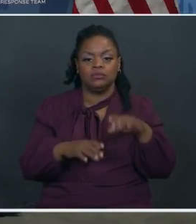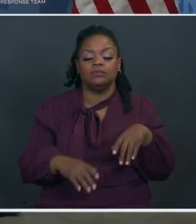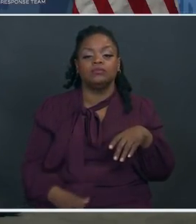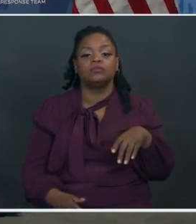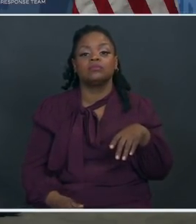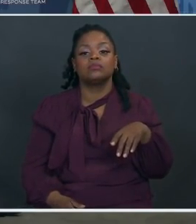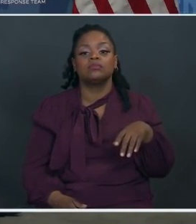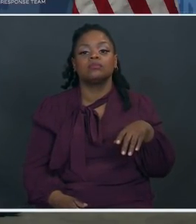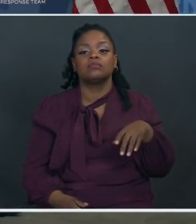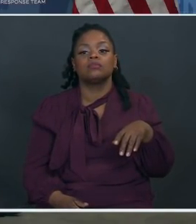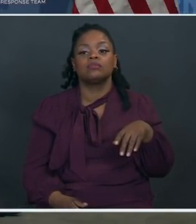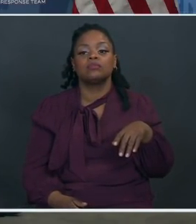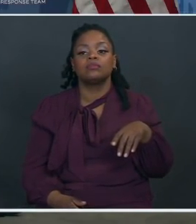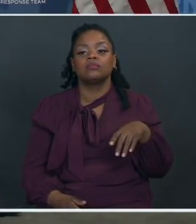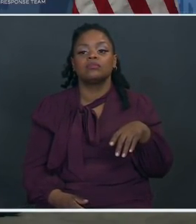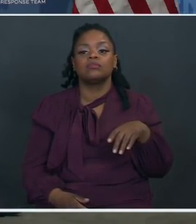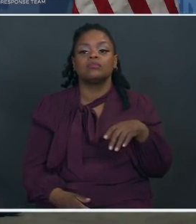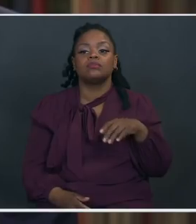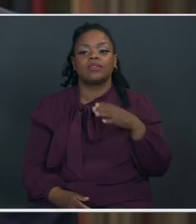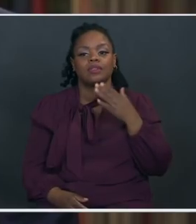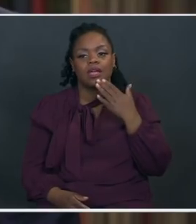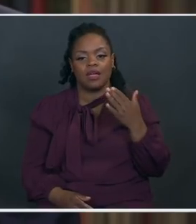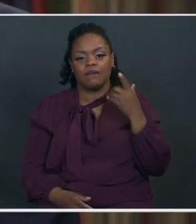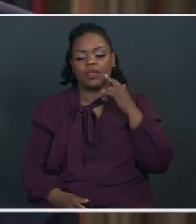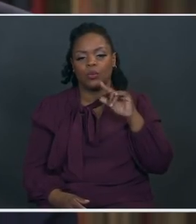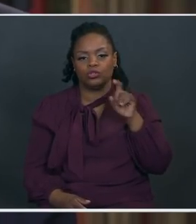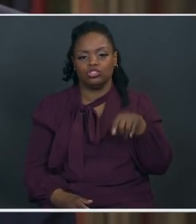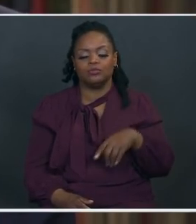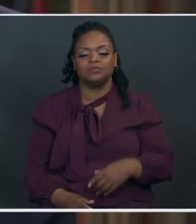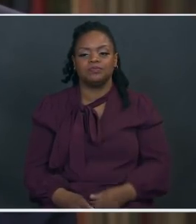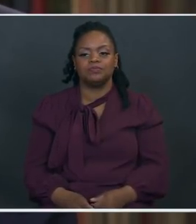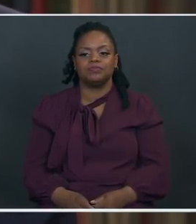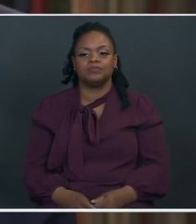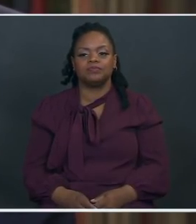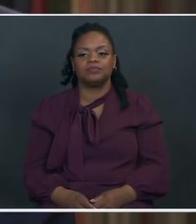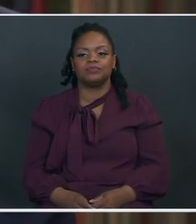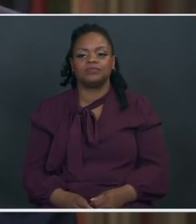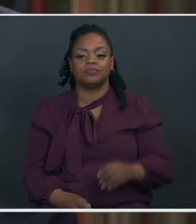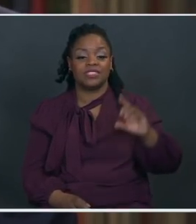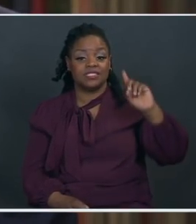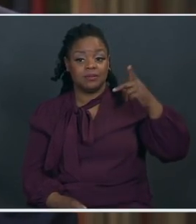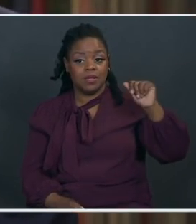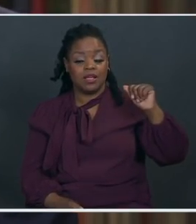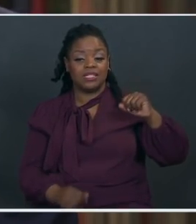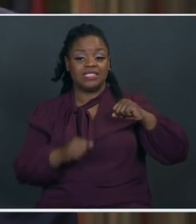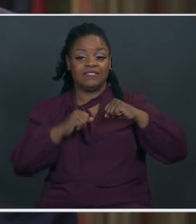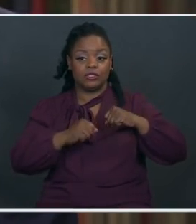Mr. Slavitt: Great. Thanks for the question. The Defense Production Act is a very important vehicle for us,